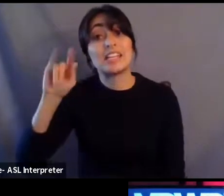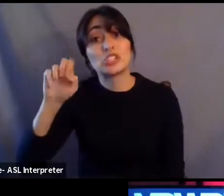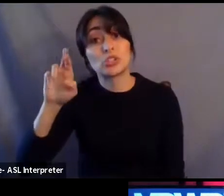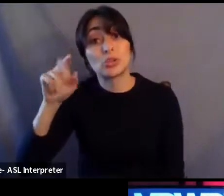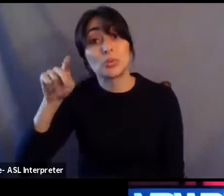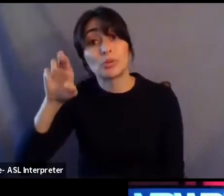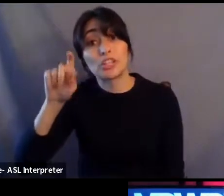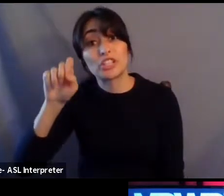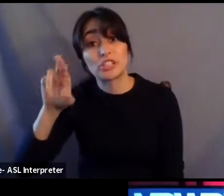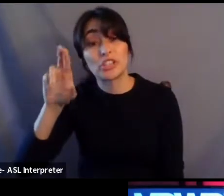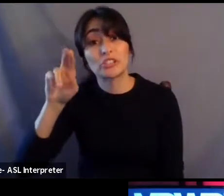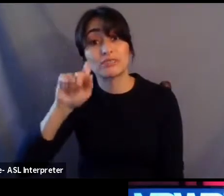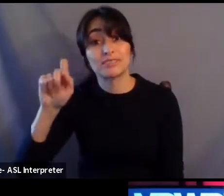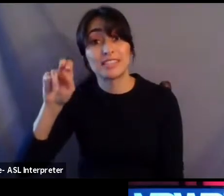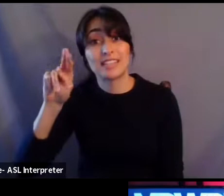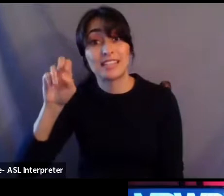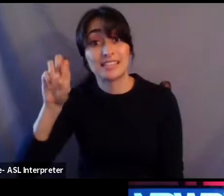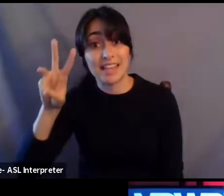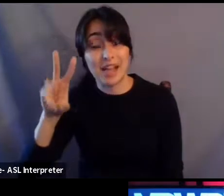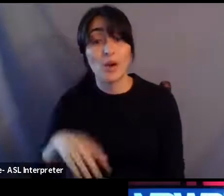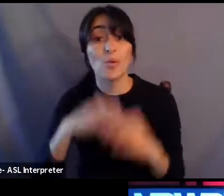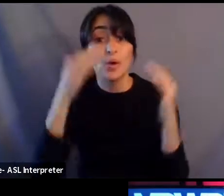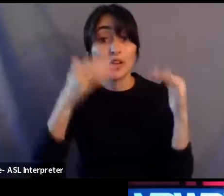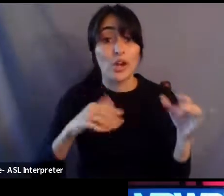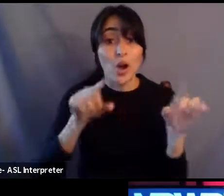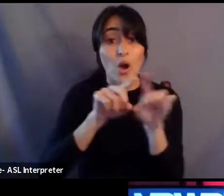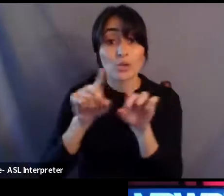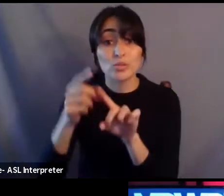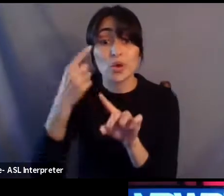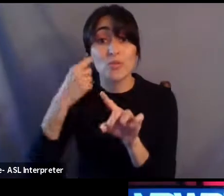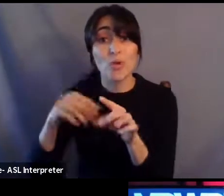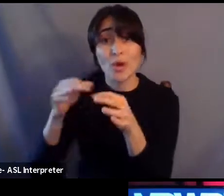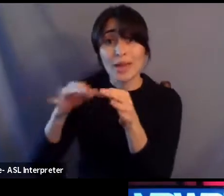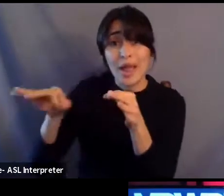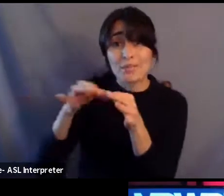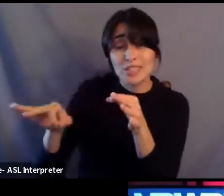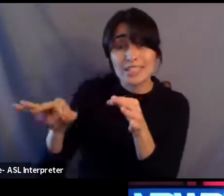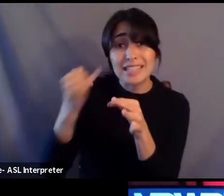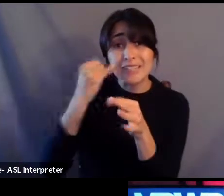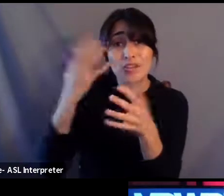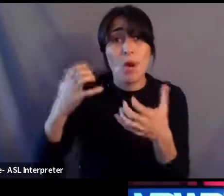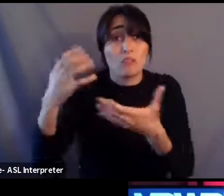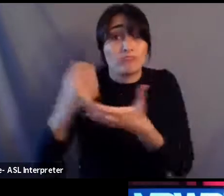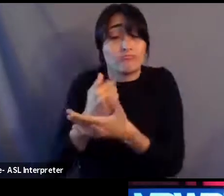Coat Captioning. If you want to turn that on, go to the bottom of the screen